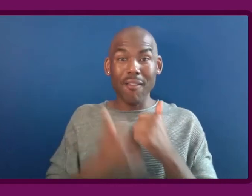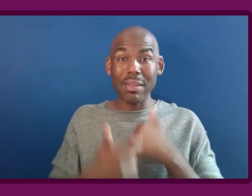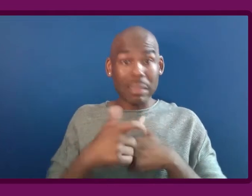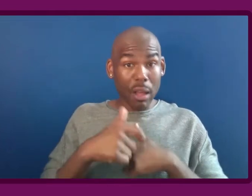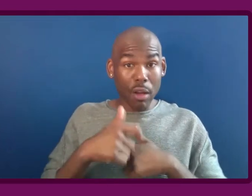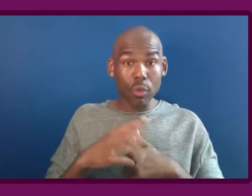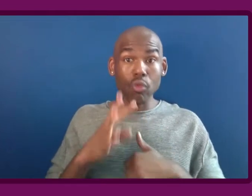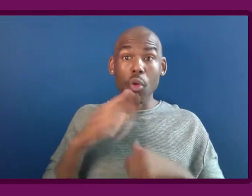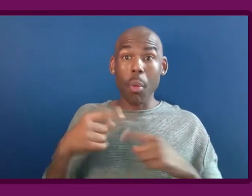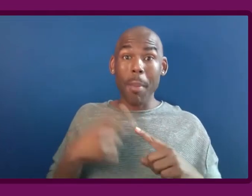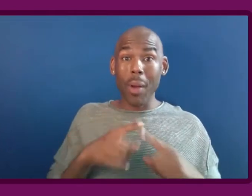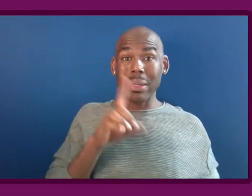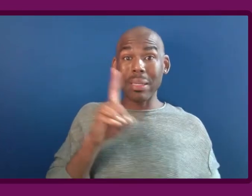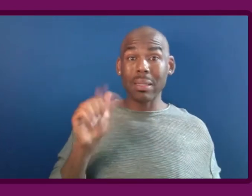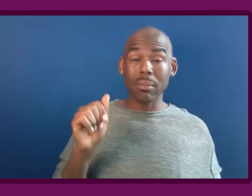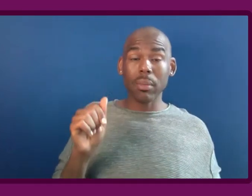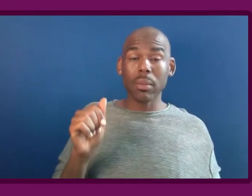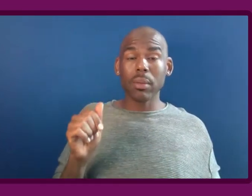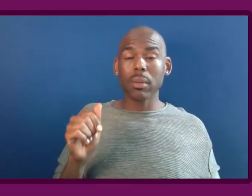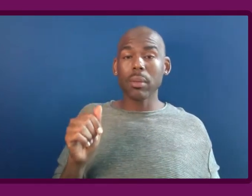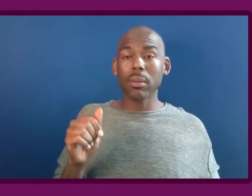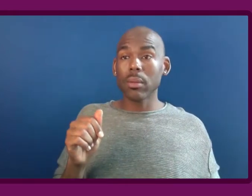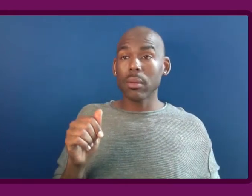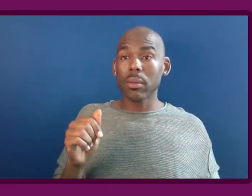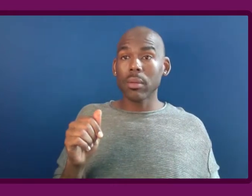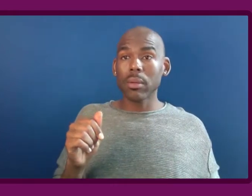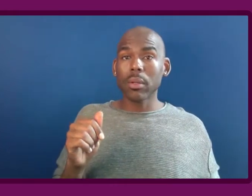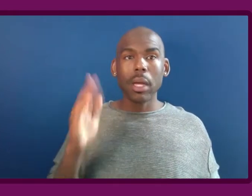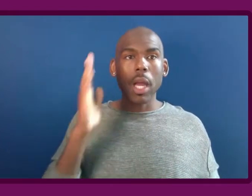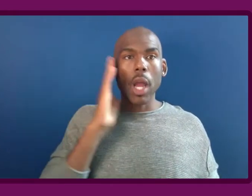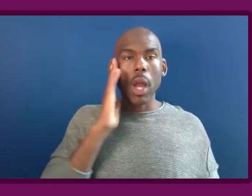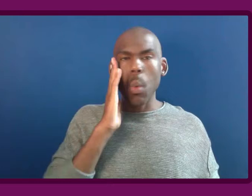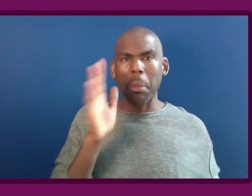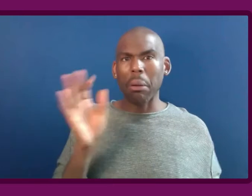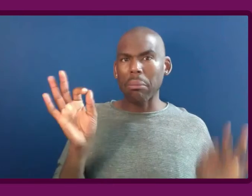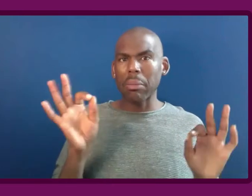Every time, they still talk about disability, it would be a drama if we saw it in the US,